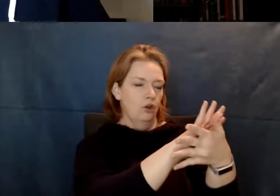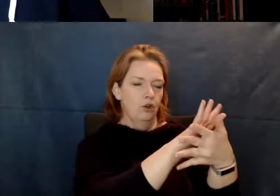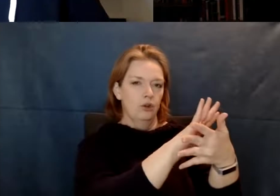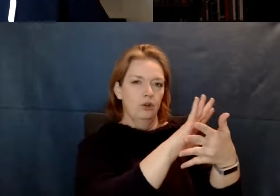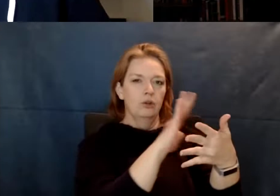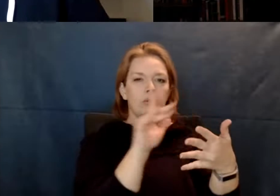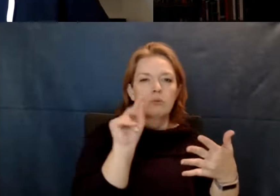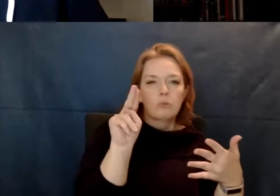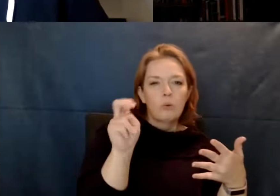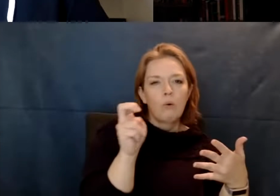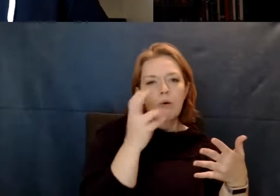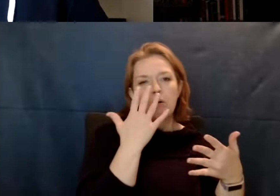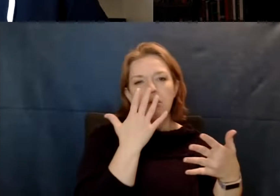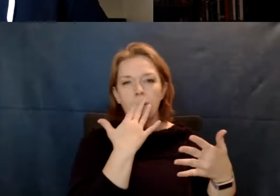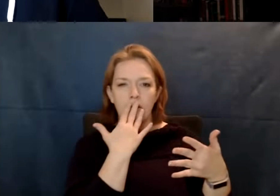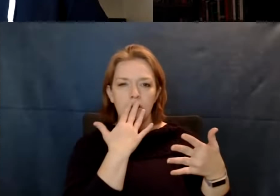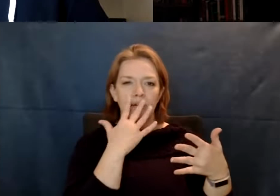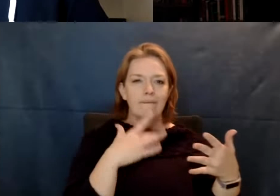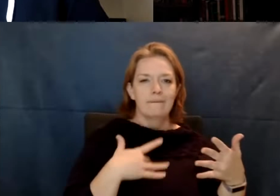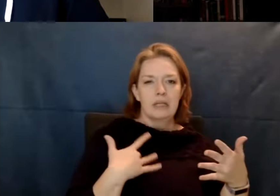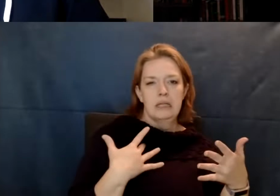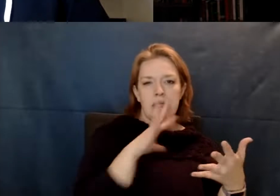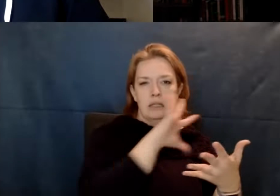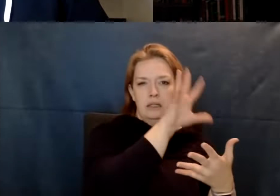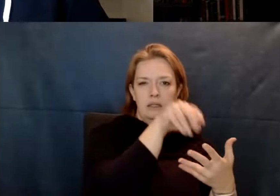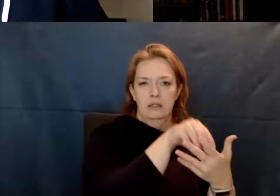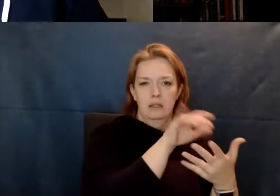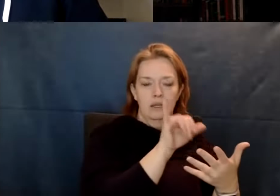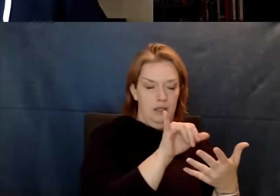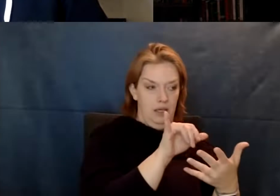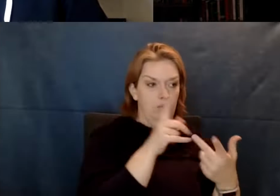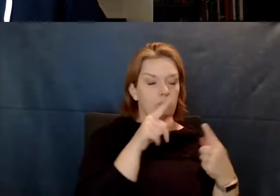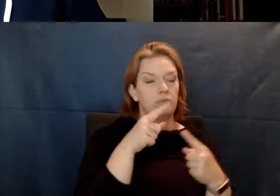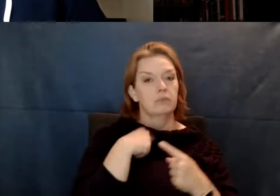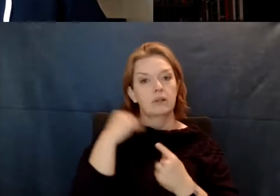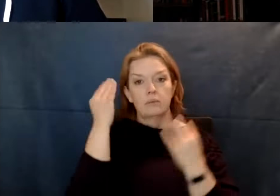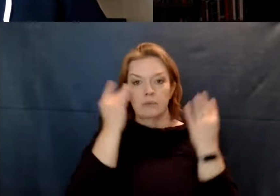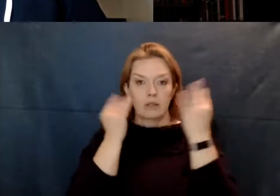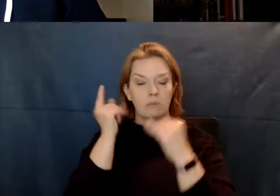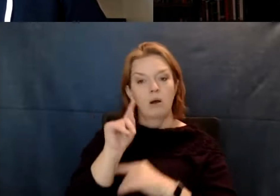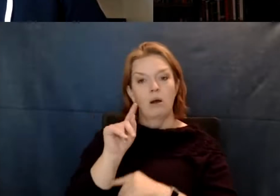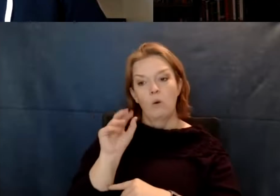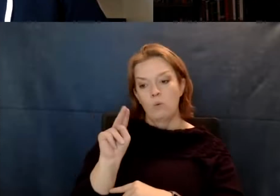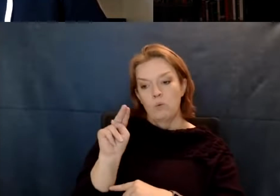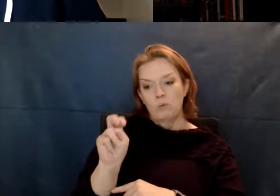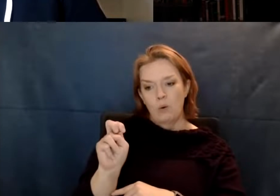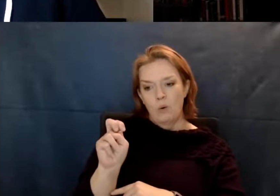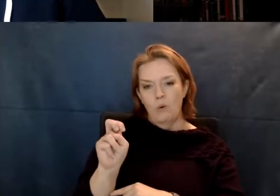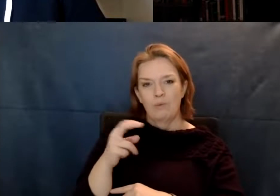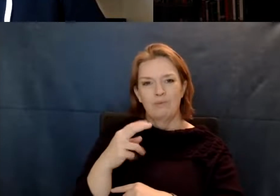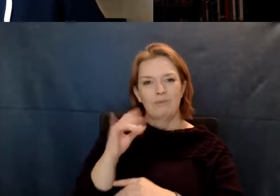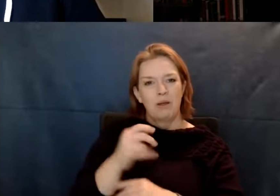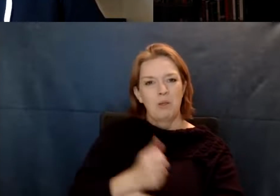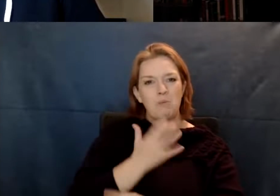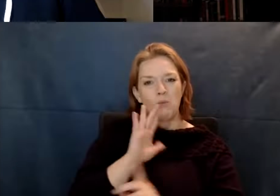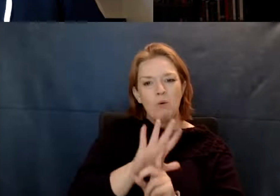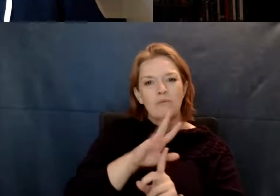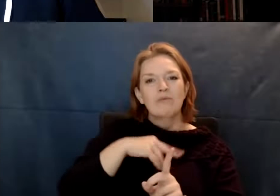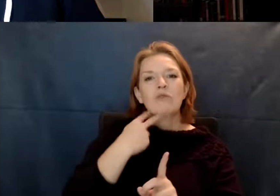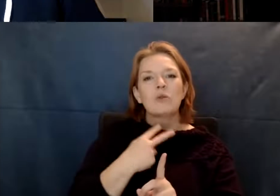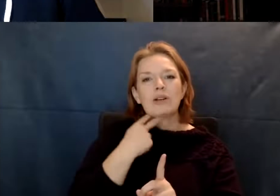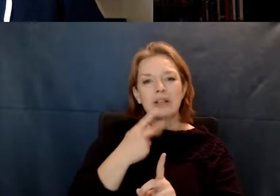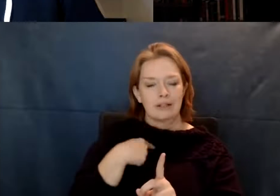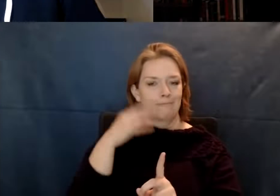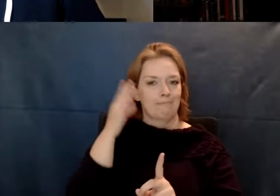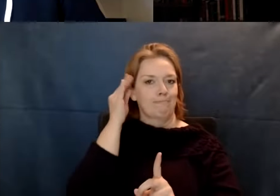sort of reminded of that when I'm thinking about the tone of a voice and a poem, or the